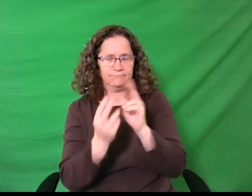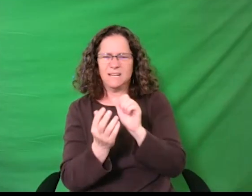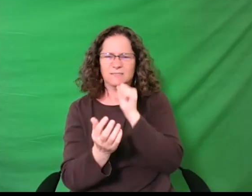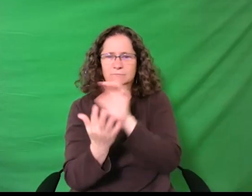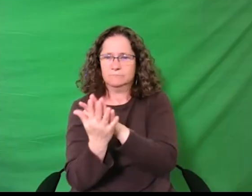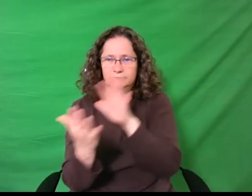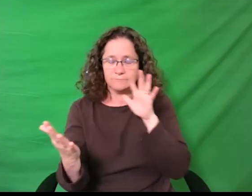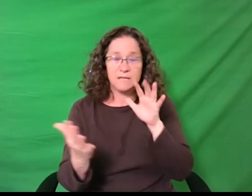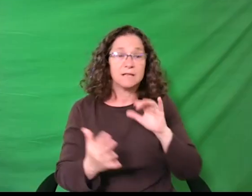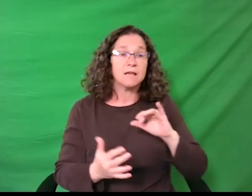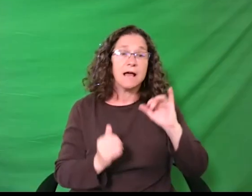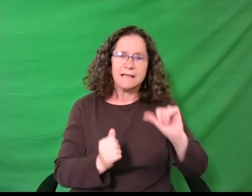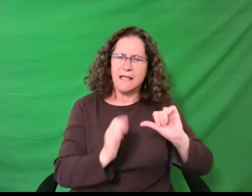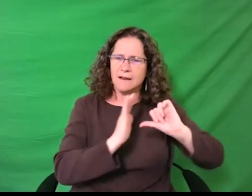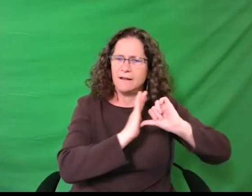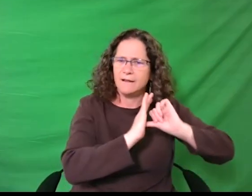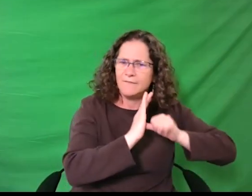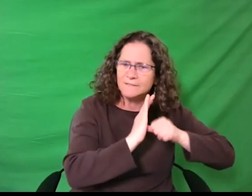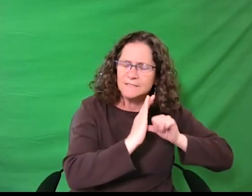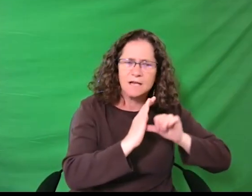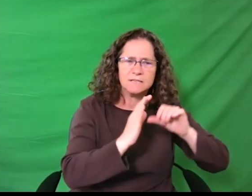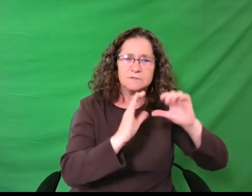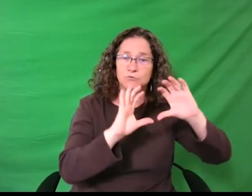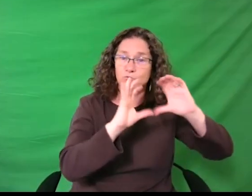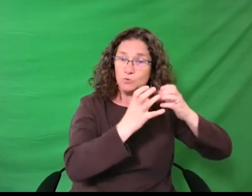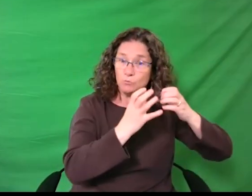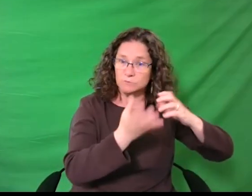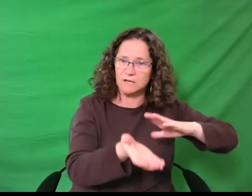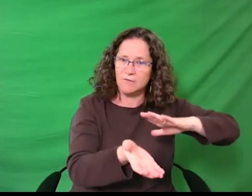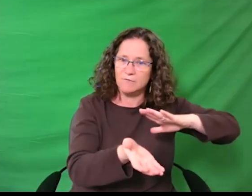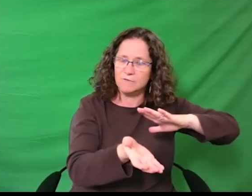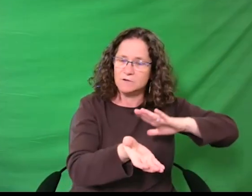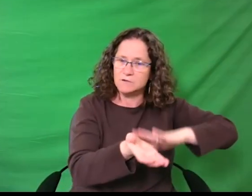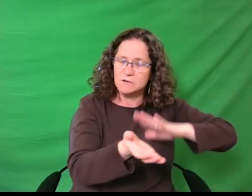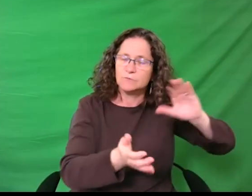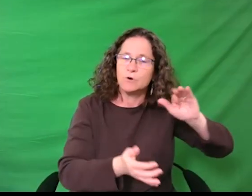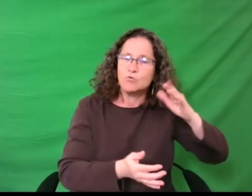like we've just done with mat, cat, bat. Boy, soy, toy.